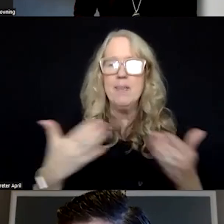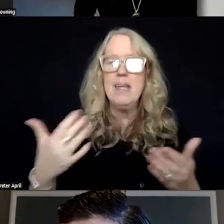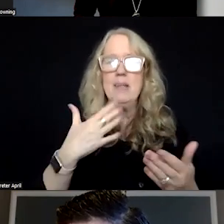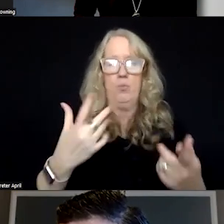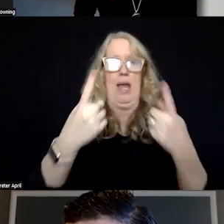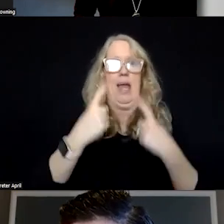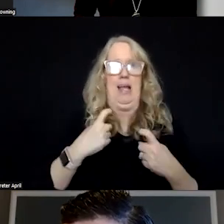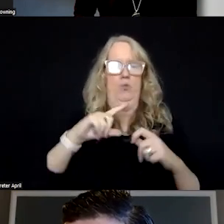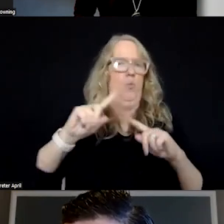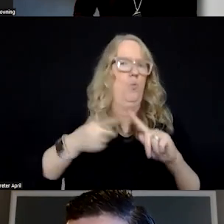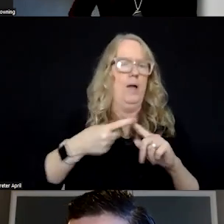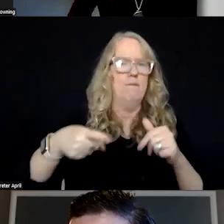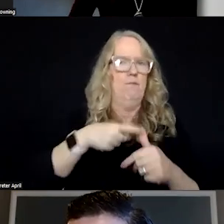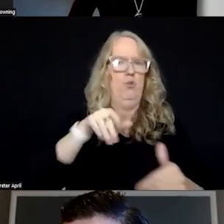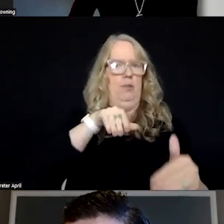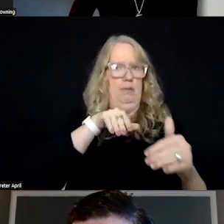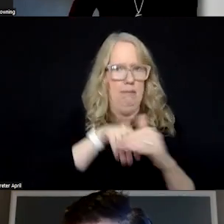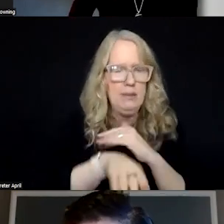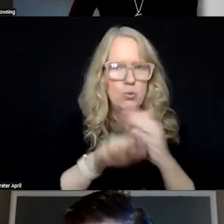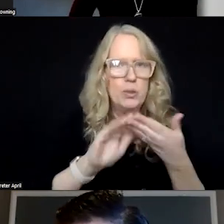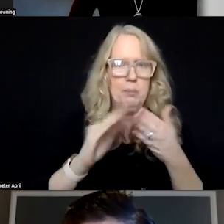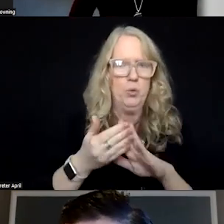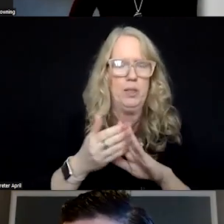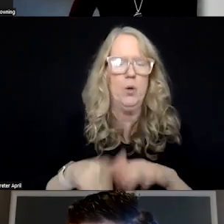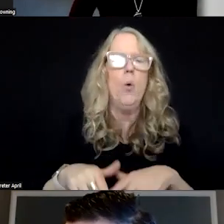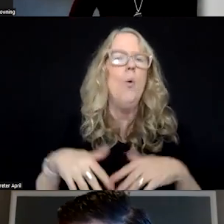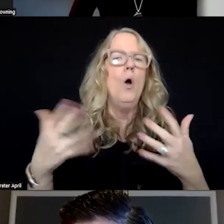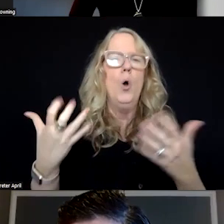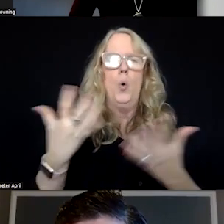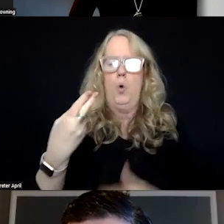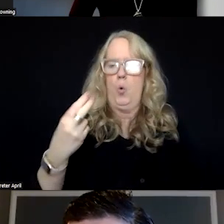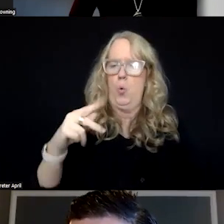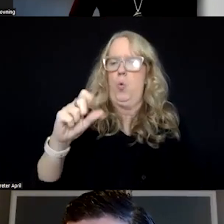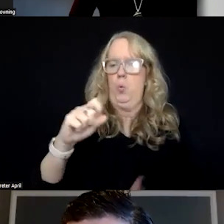WE FIRST ENTER A COMMUNITY. THE HOOPS AND LADDERS THAT FOLKS